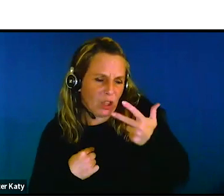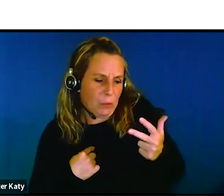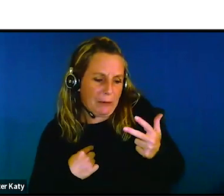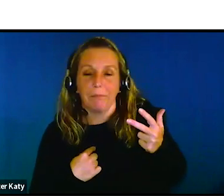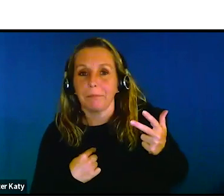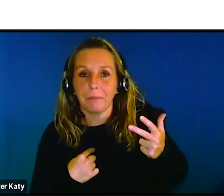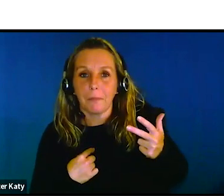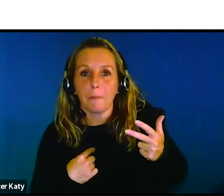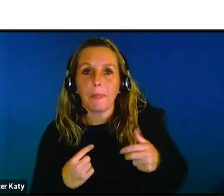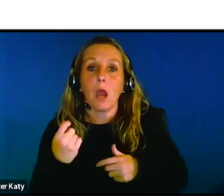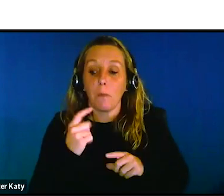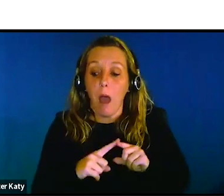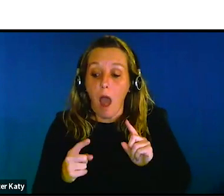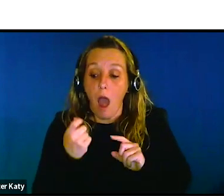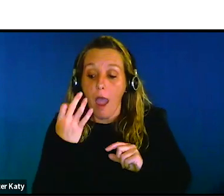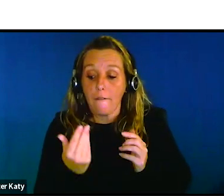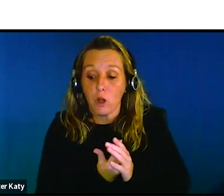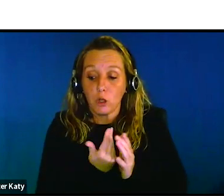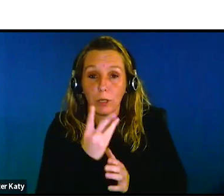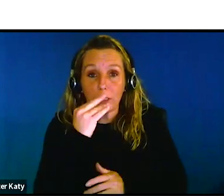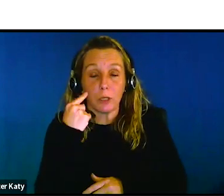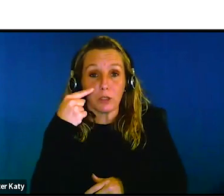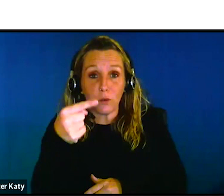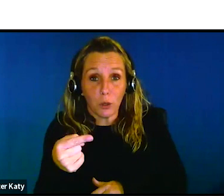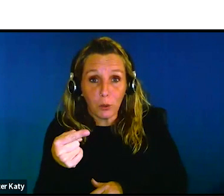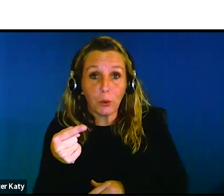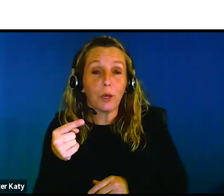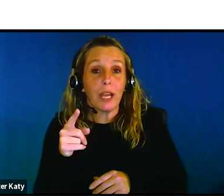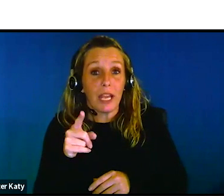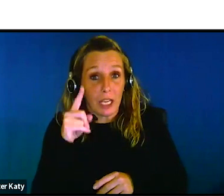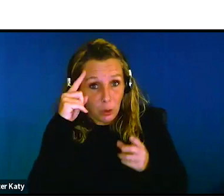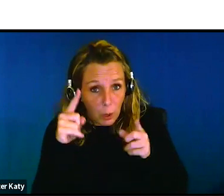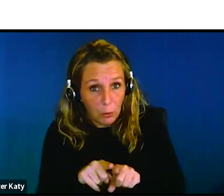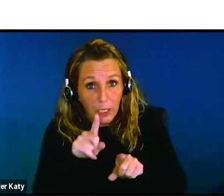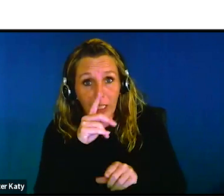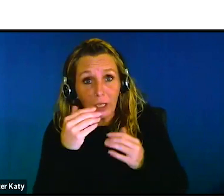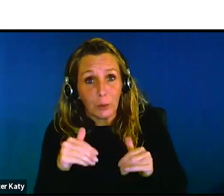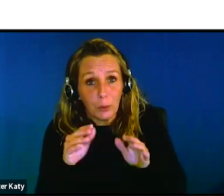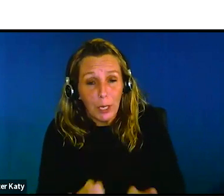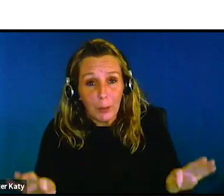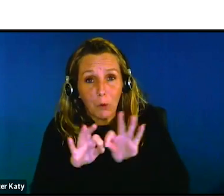and that's really important to you, please give that five stars. What this will do is organize all of those thoughts